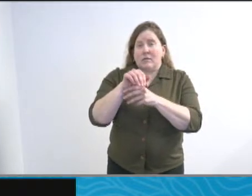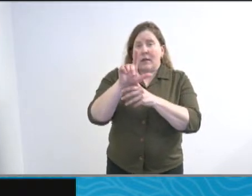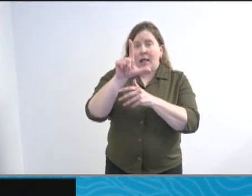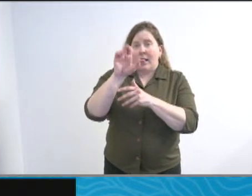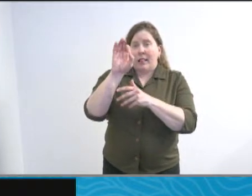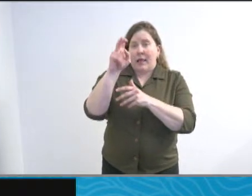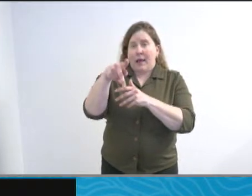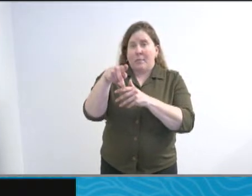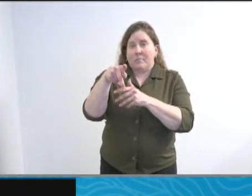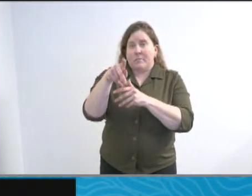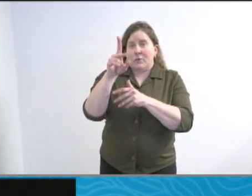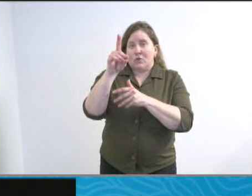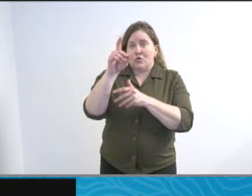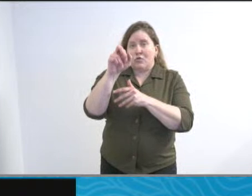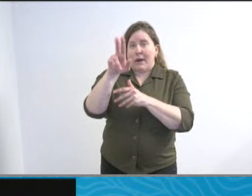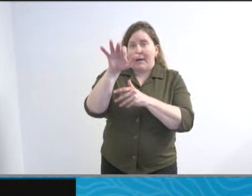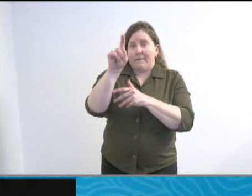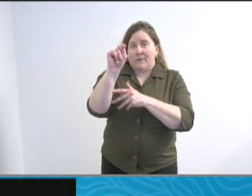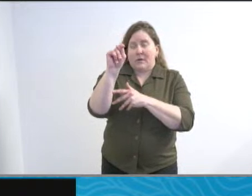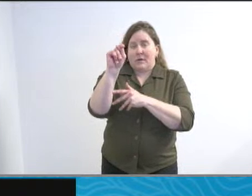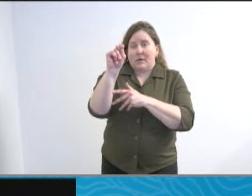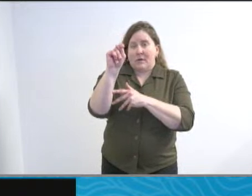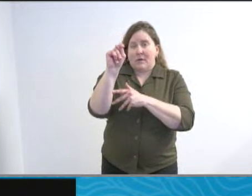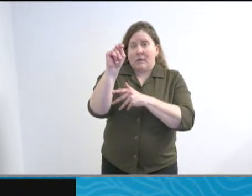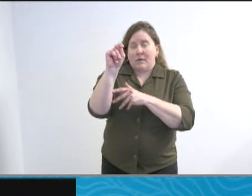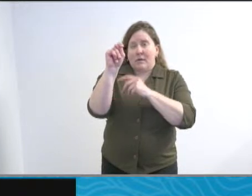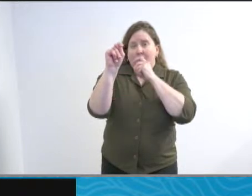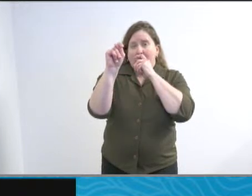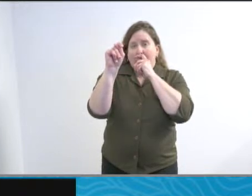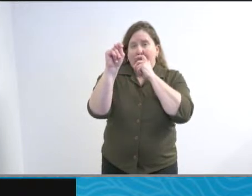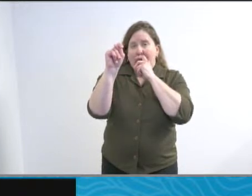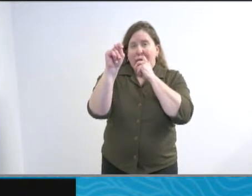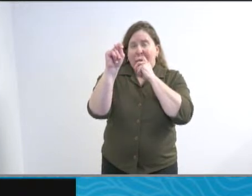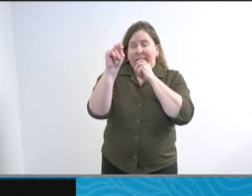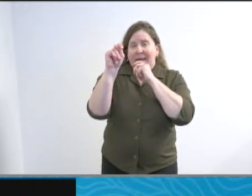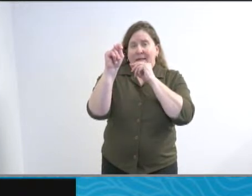as it pertains to some of the priorities that you see.